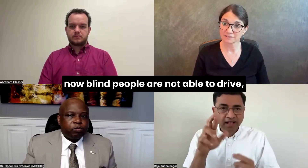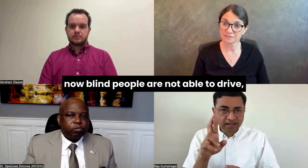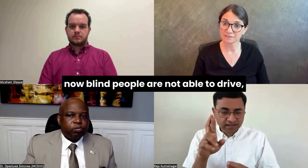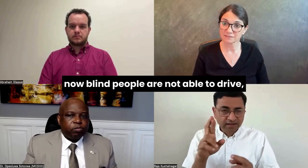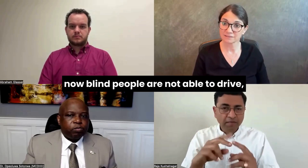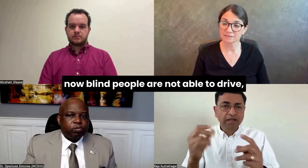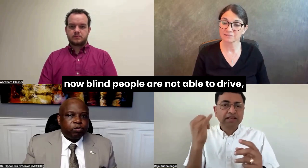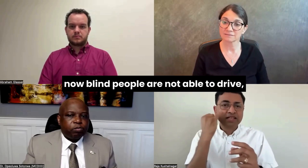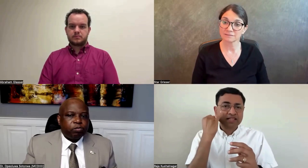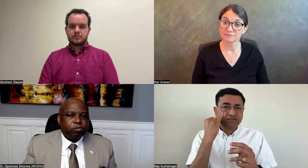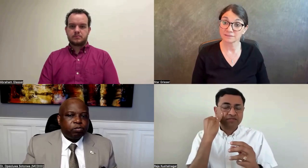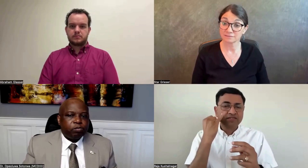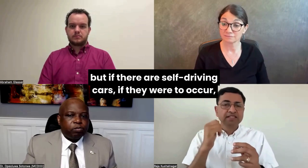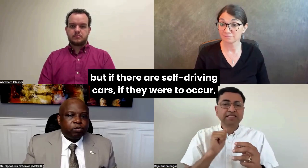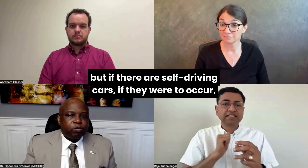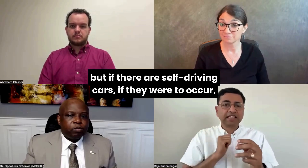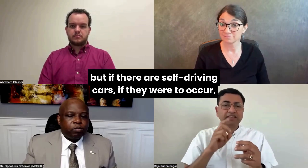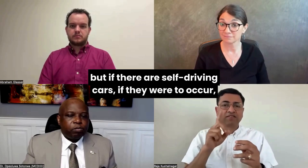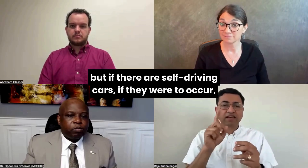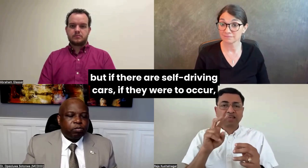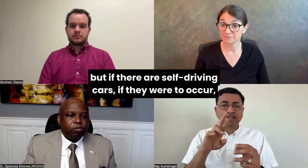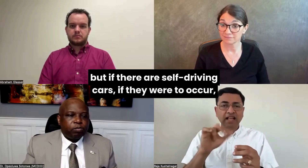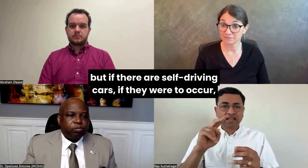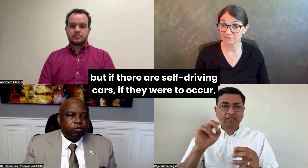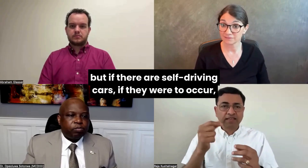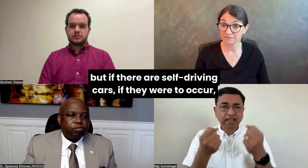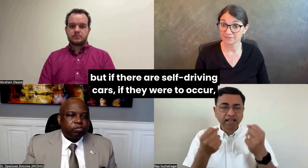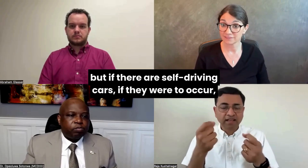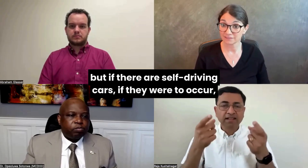but if there are self-driving cars, if they were to occur,